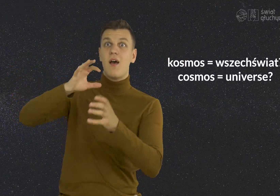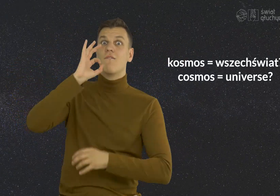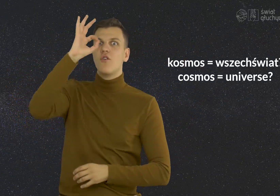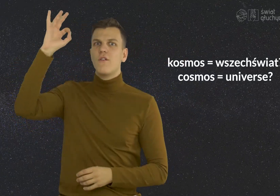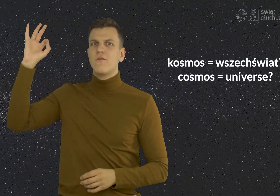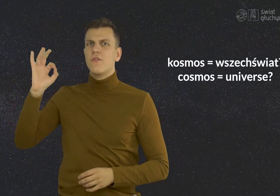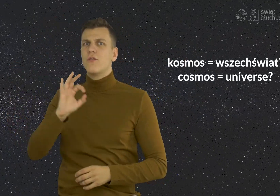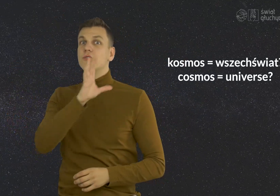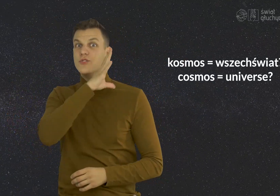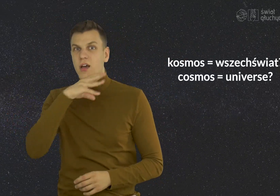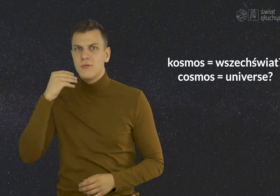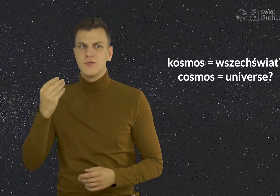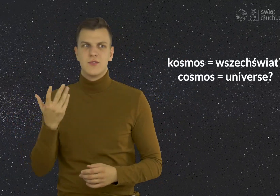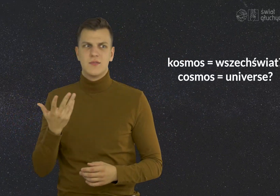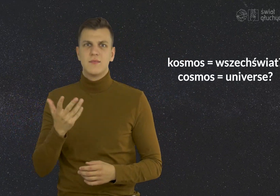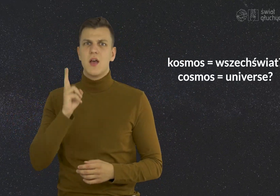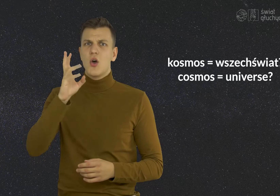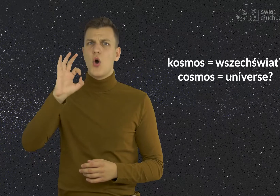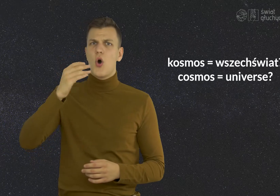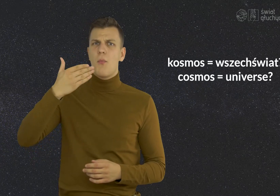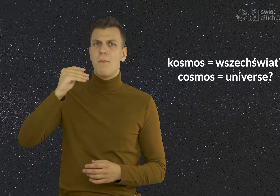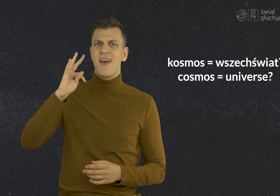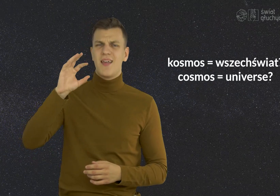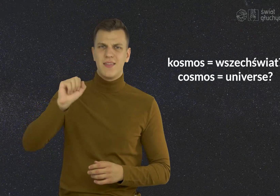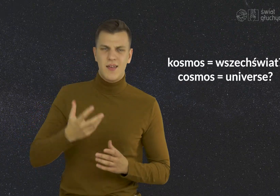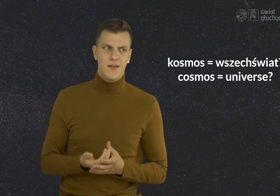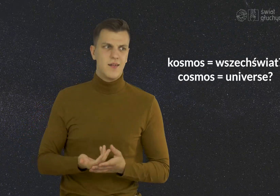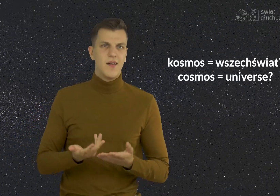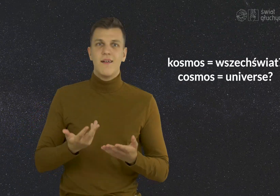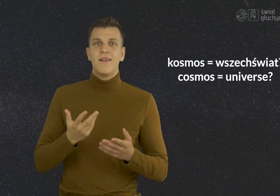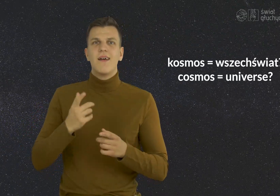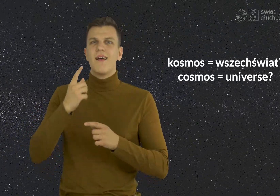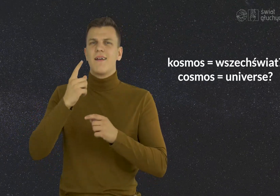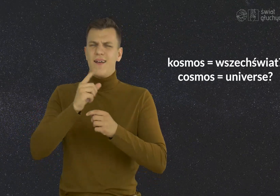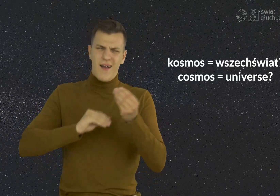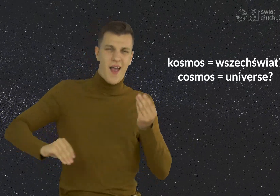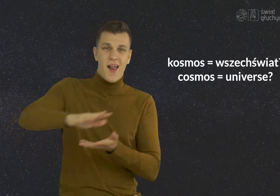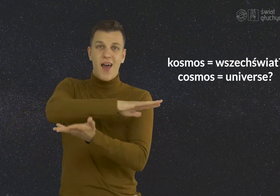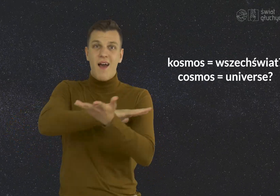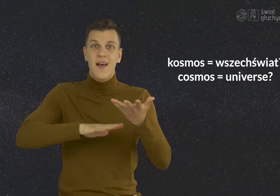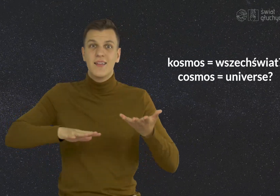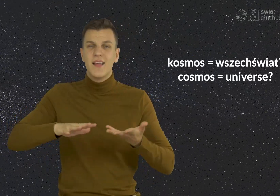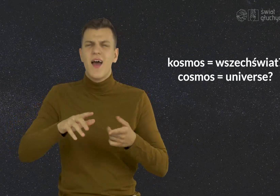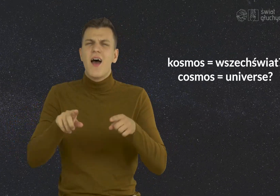moons, comets, galaxies